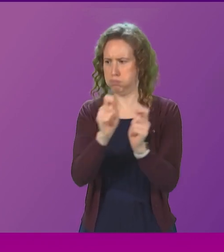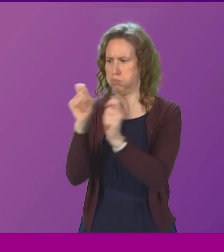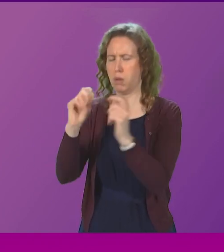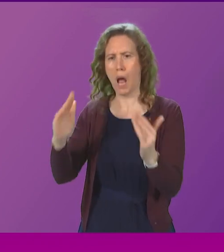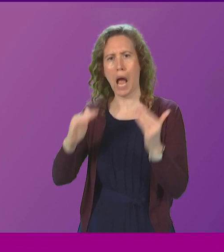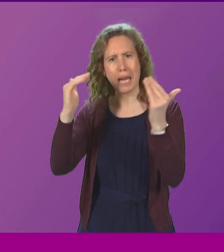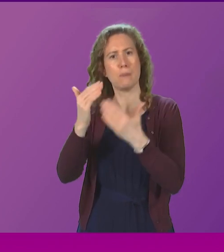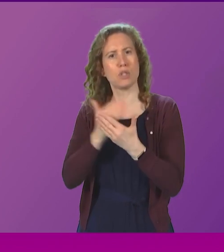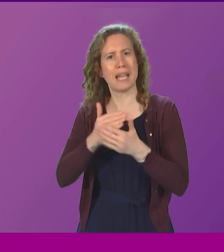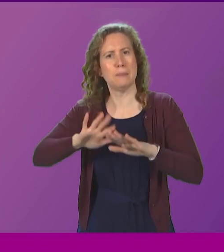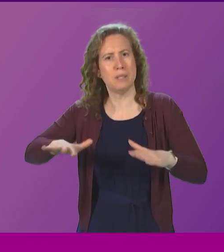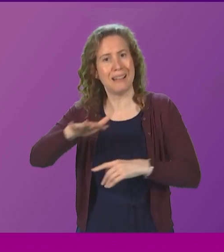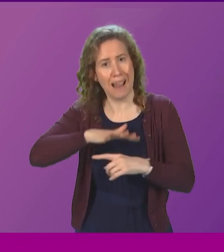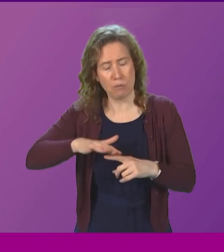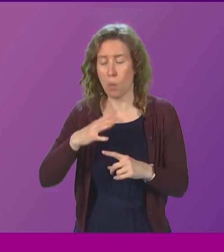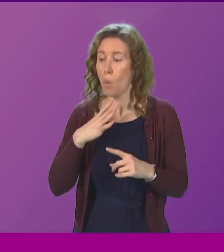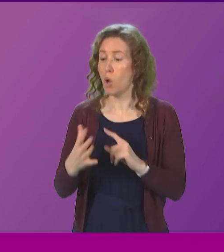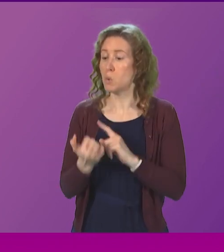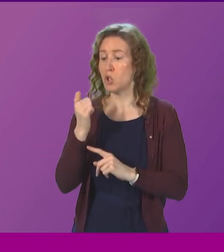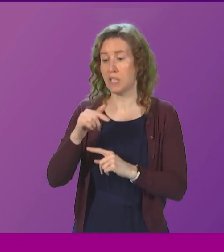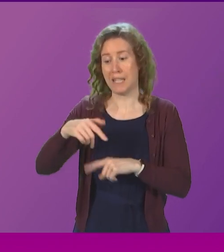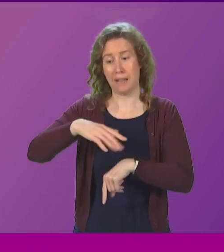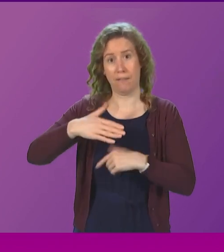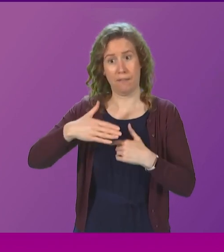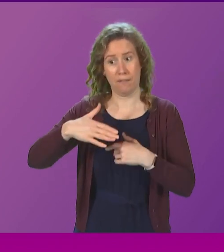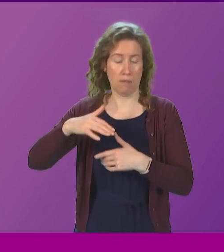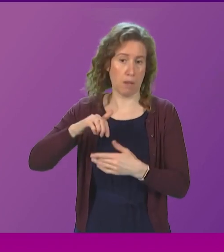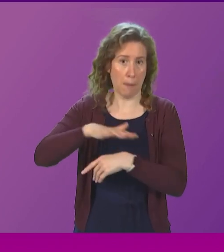Let us get to a place where we work with the communities that want to see that further